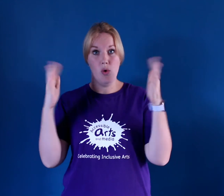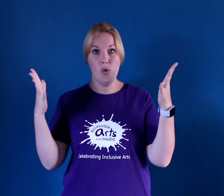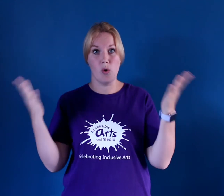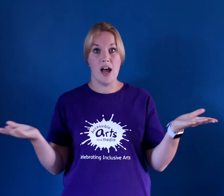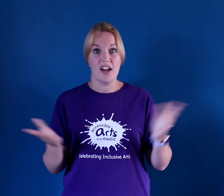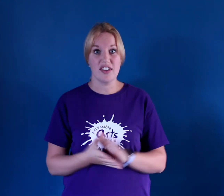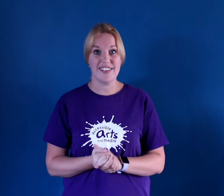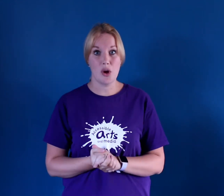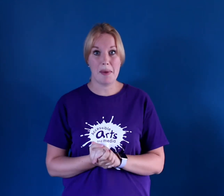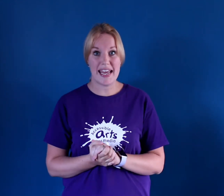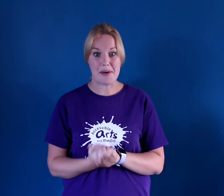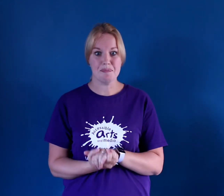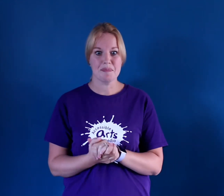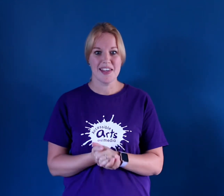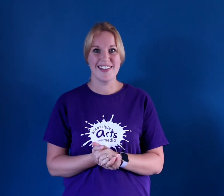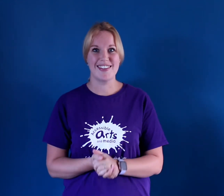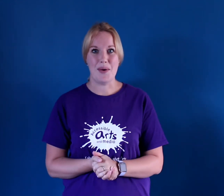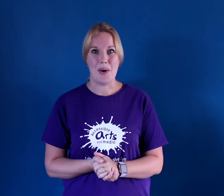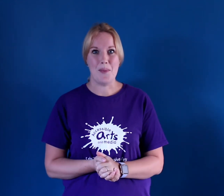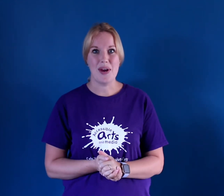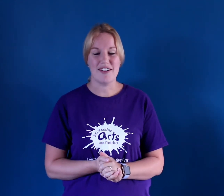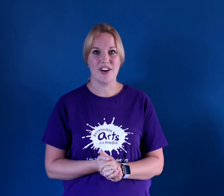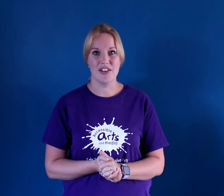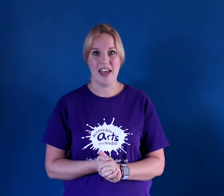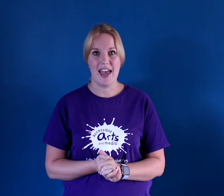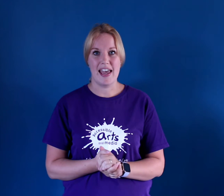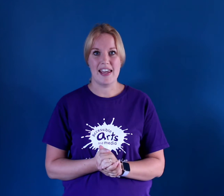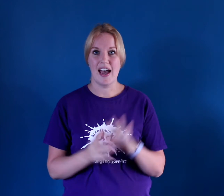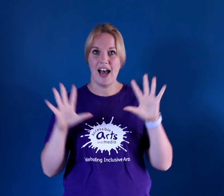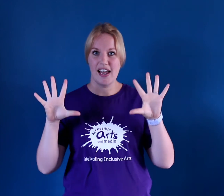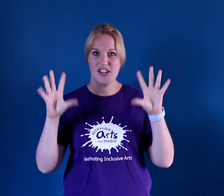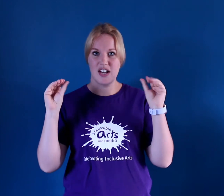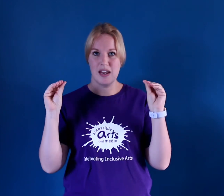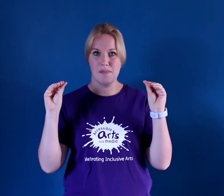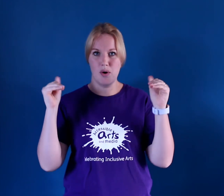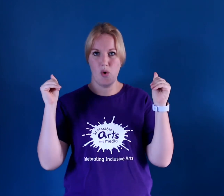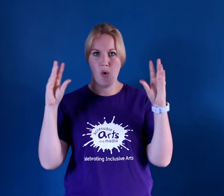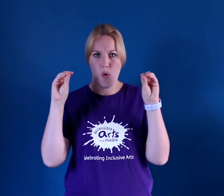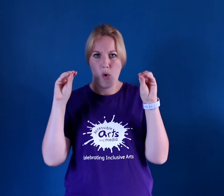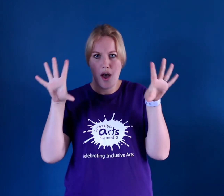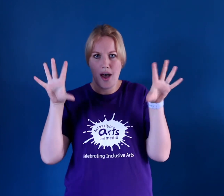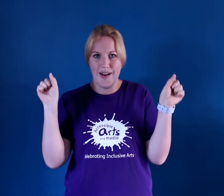oo, because there are so many. So we have got a handshape